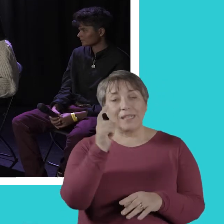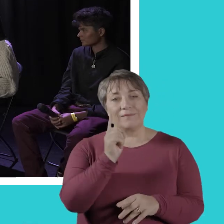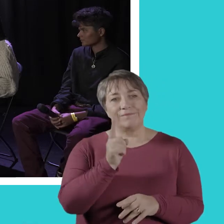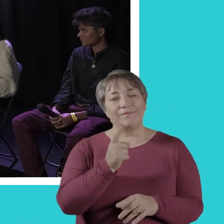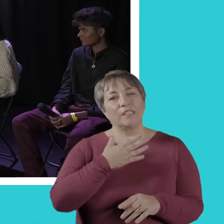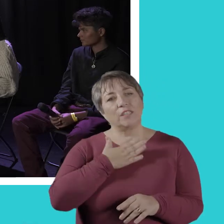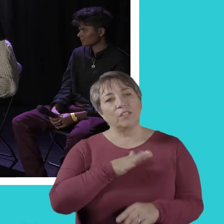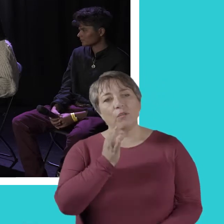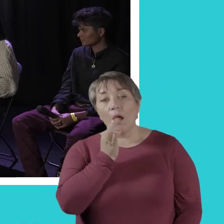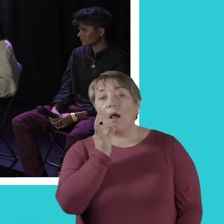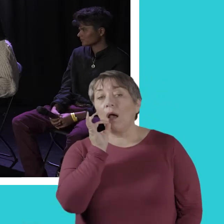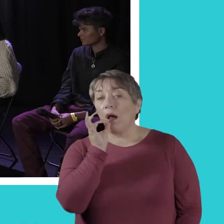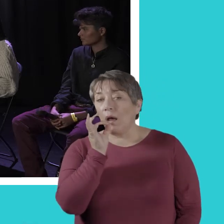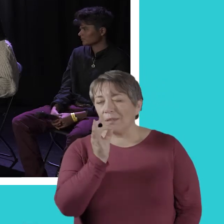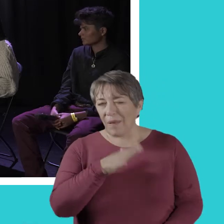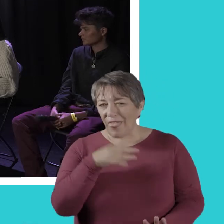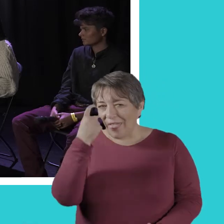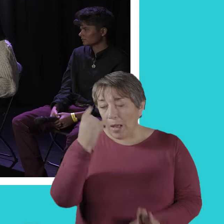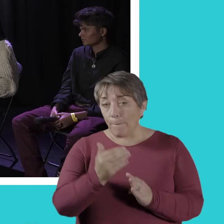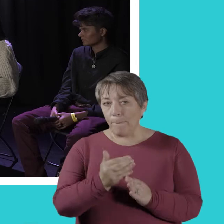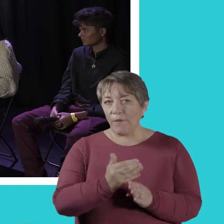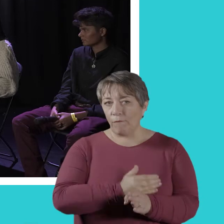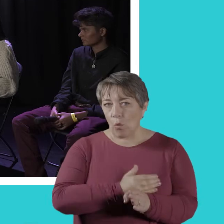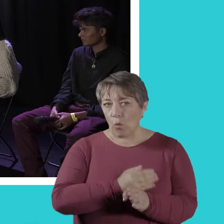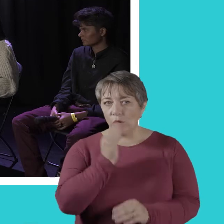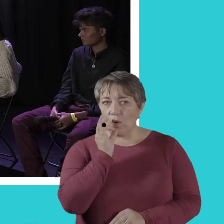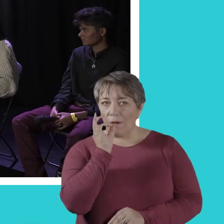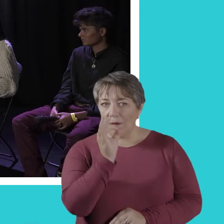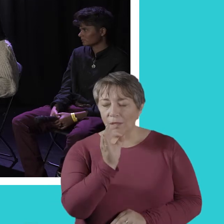ask questions but also think before you ask things because the thing you're asking about could offend